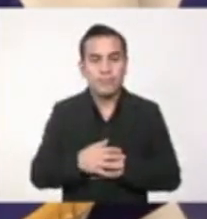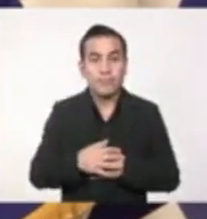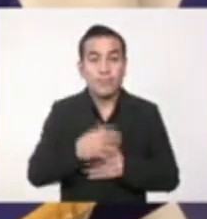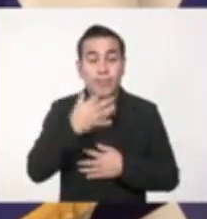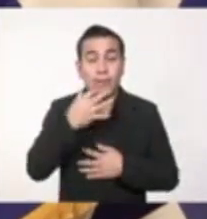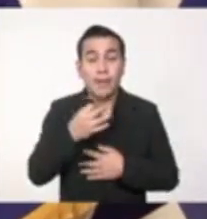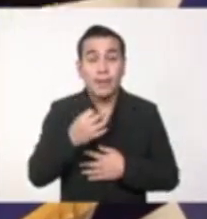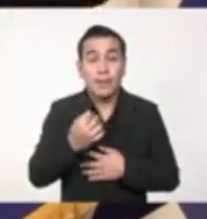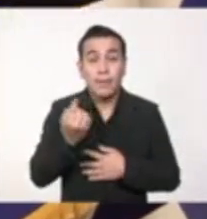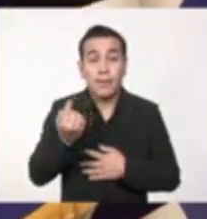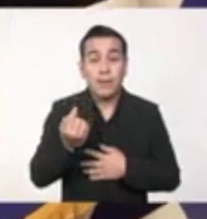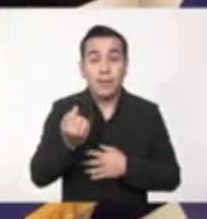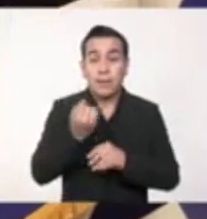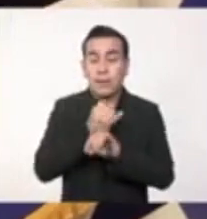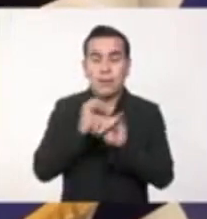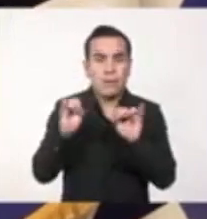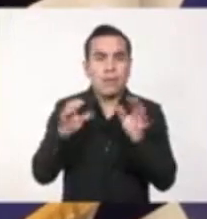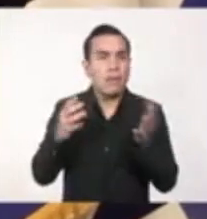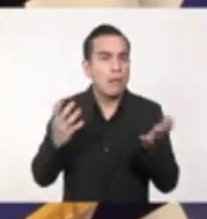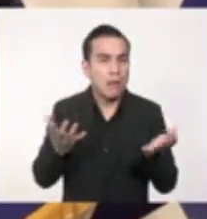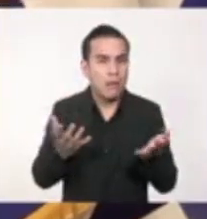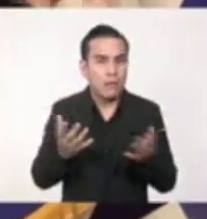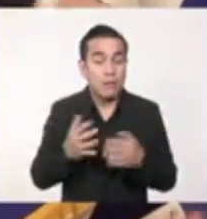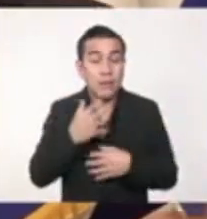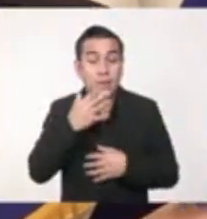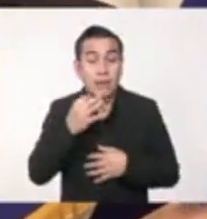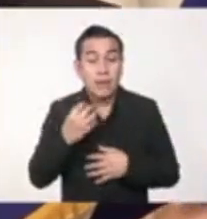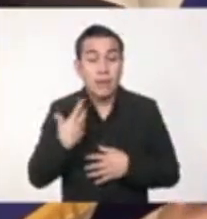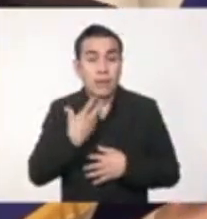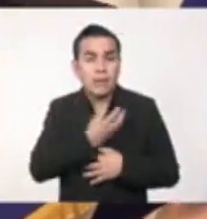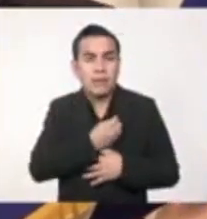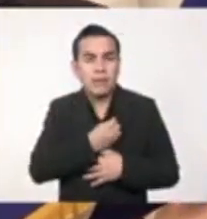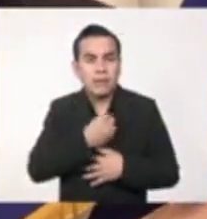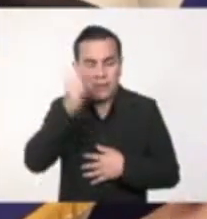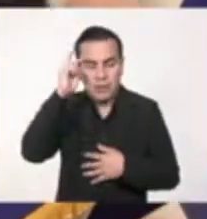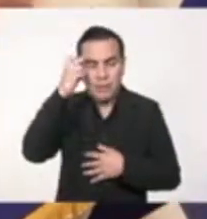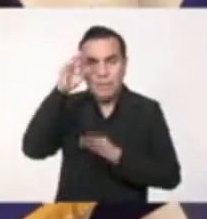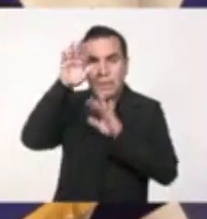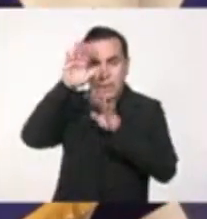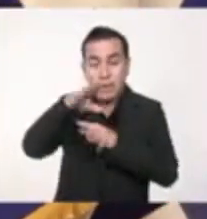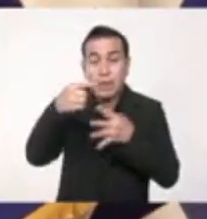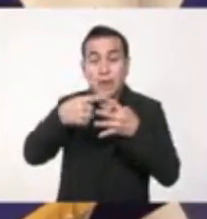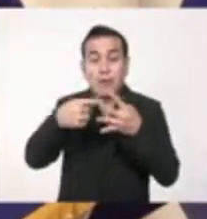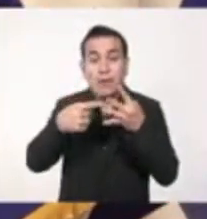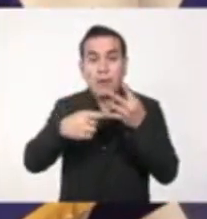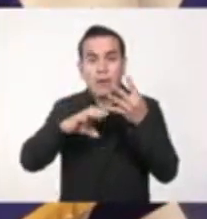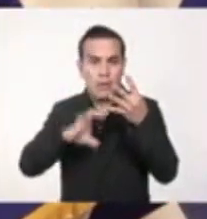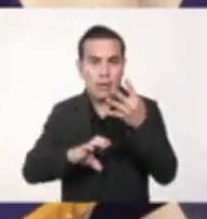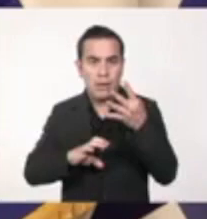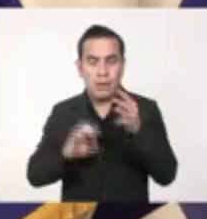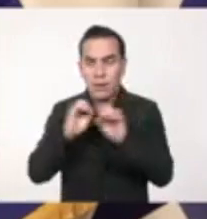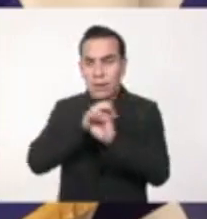sovereignty all those things but here we are not talking about no comply we are talking about complying to the letter